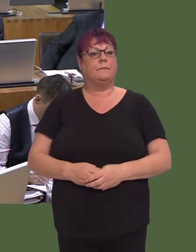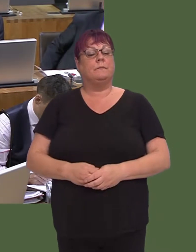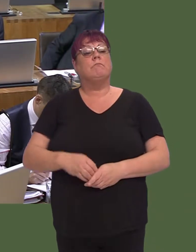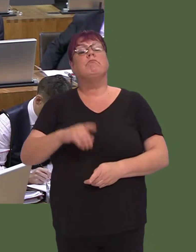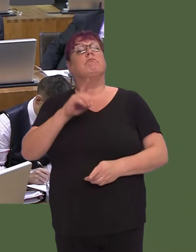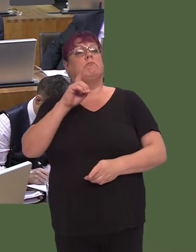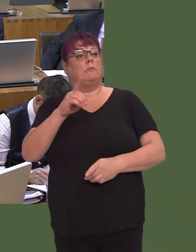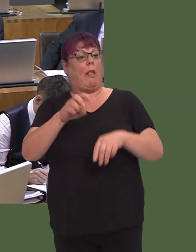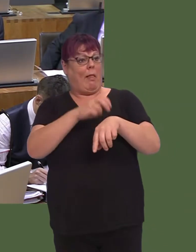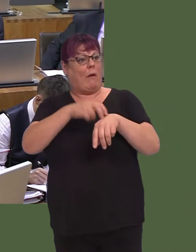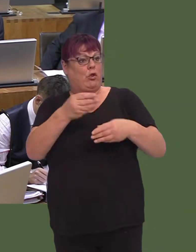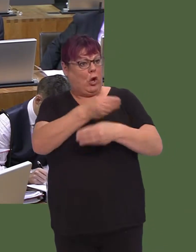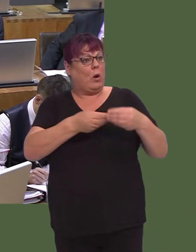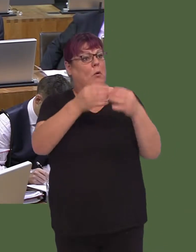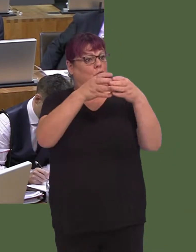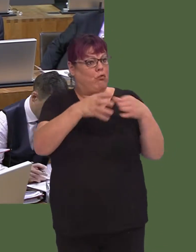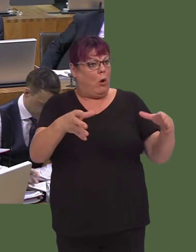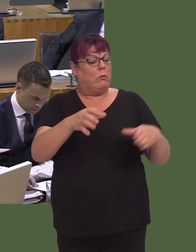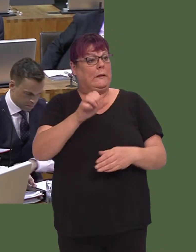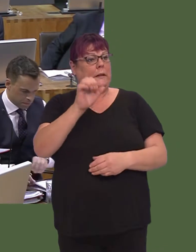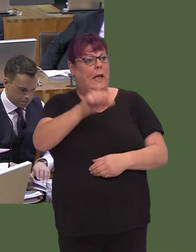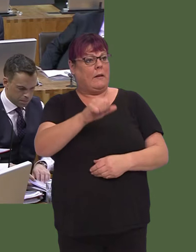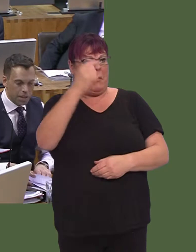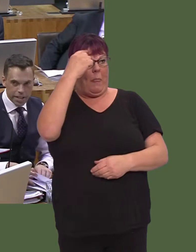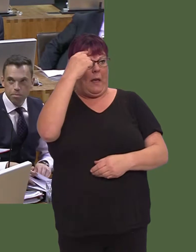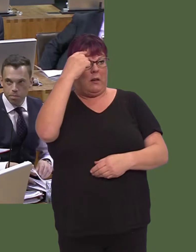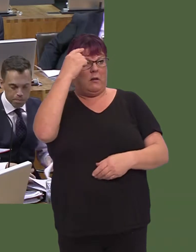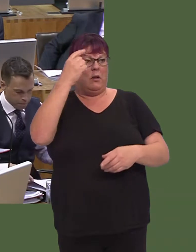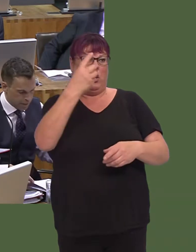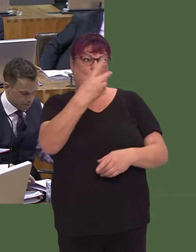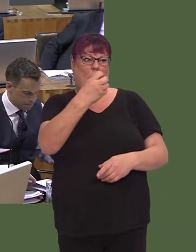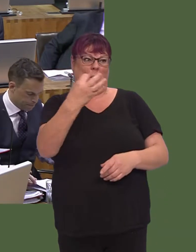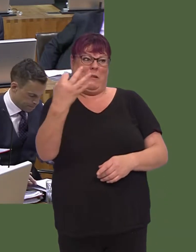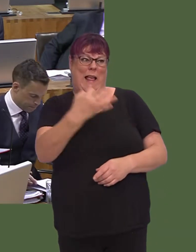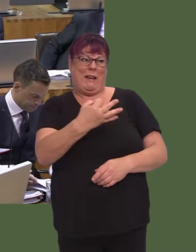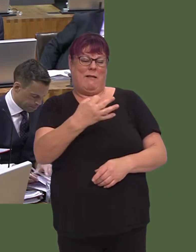Thirdly, yes, the Irish economy has grown, but from a base that was exceptionally low in 2008.